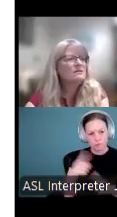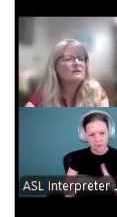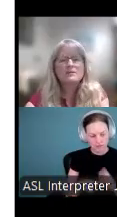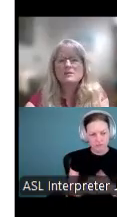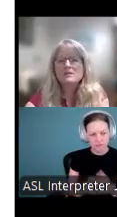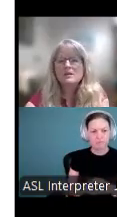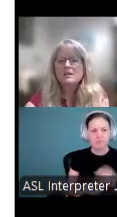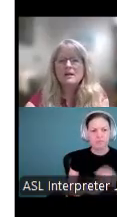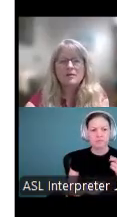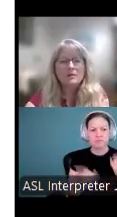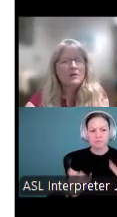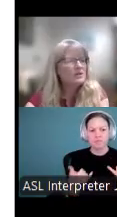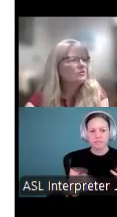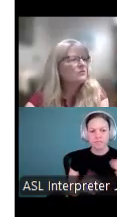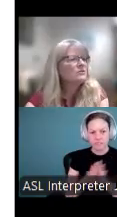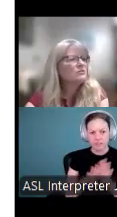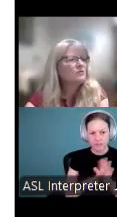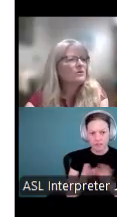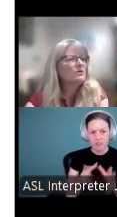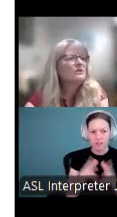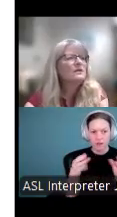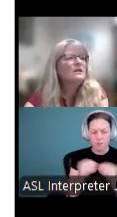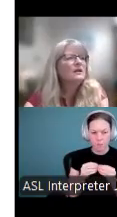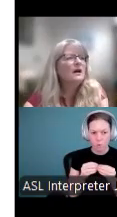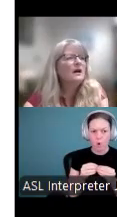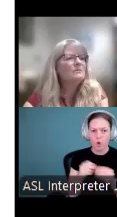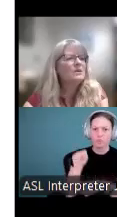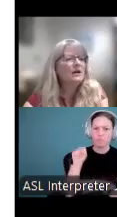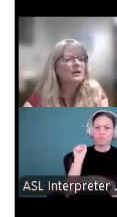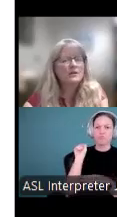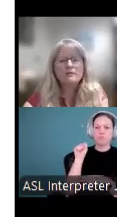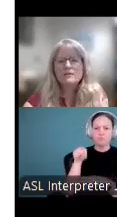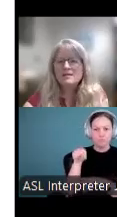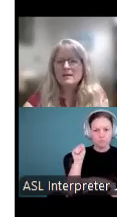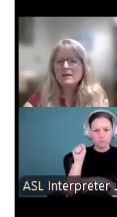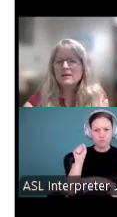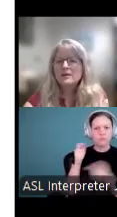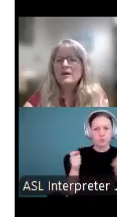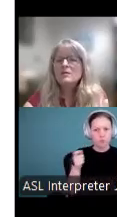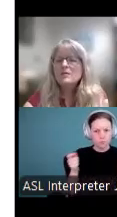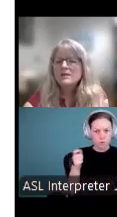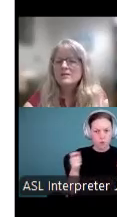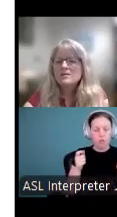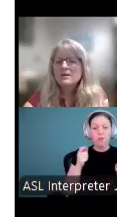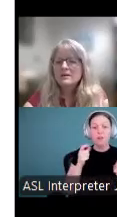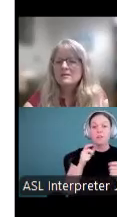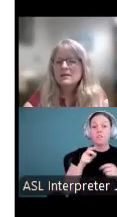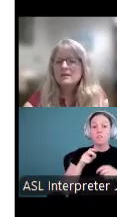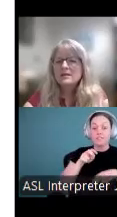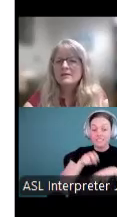they've developed a lot more postural control, not only for sitting on the ground, but they're starting to be able to